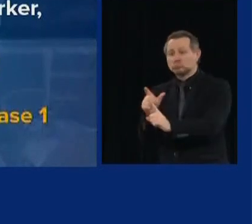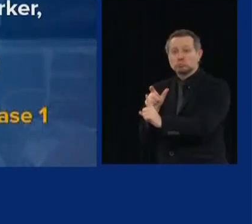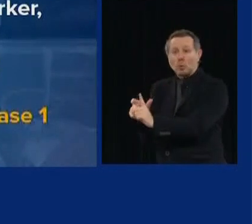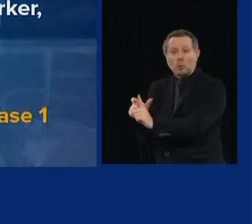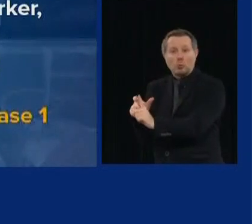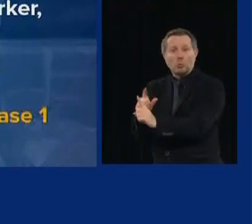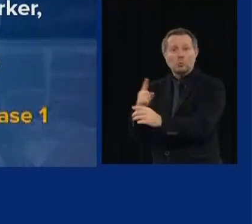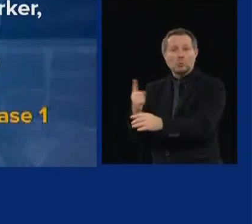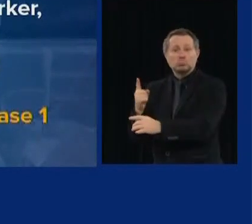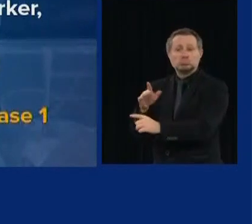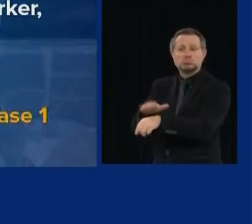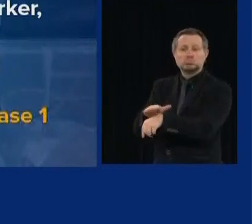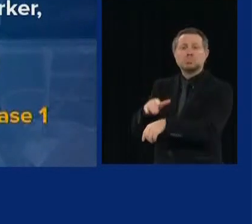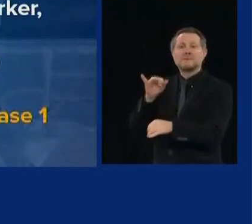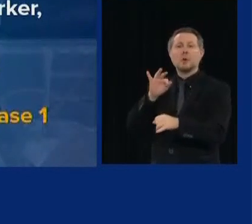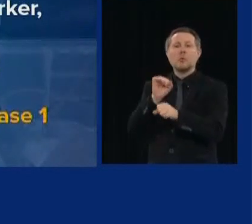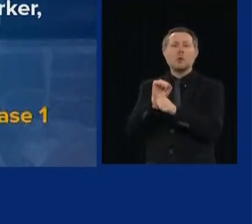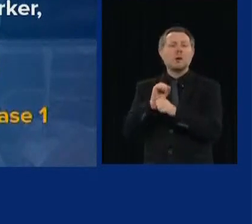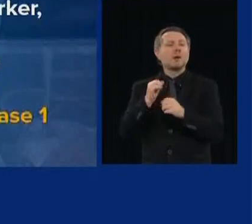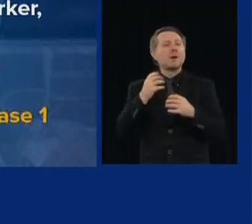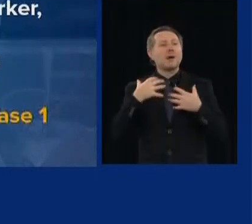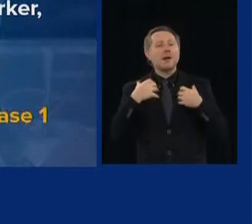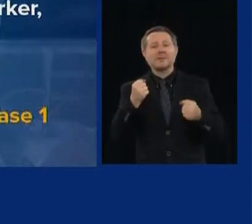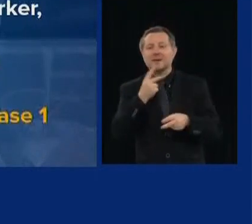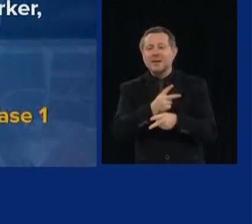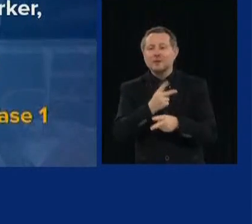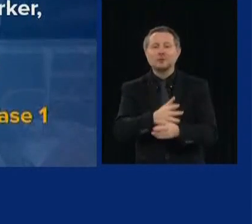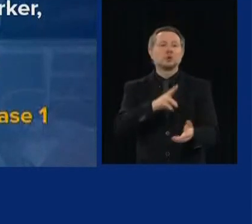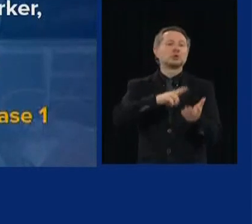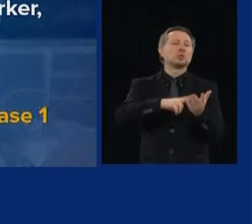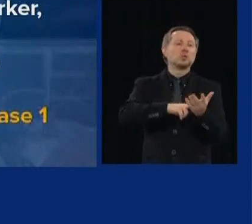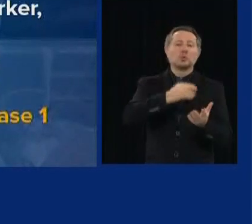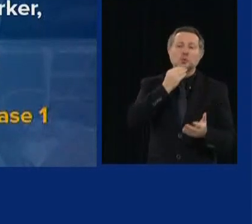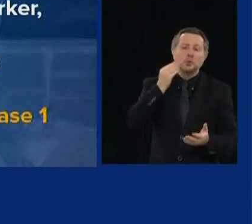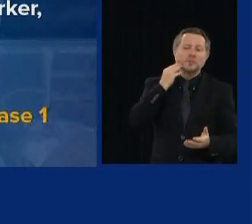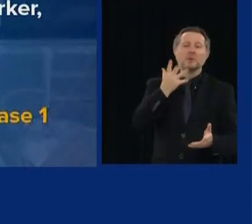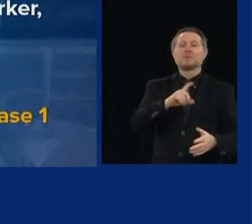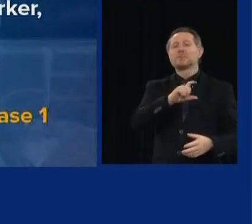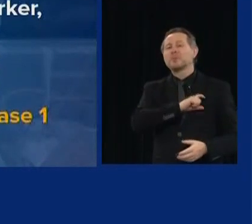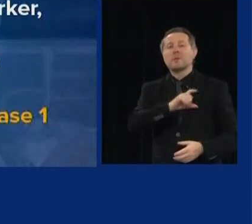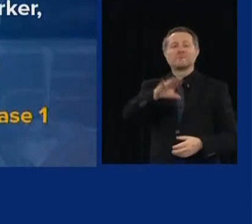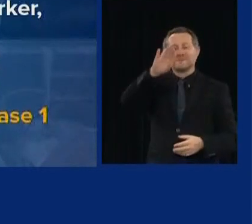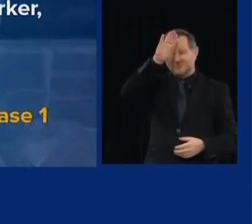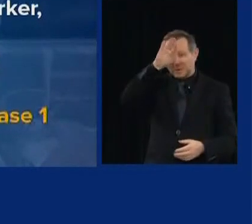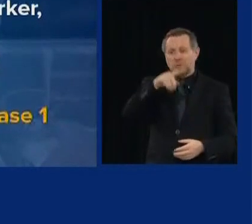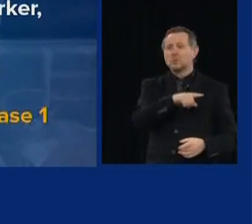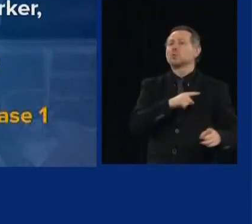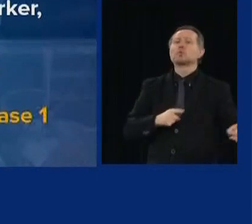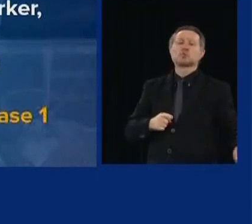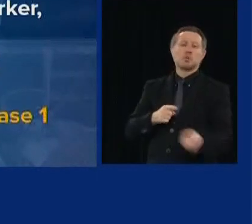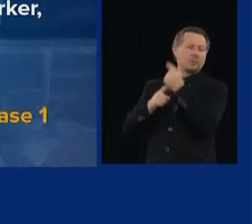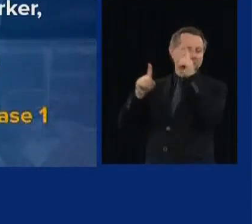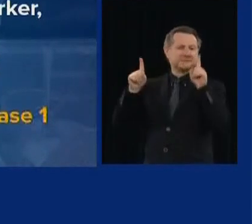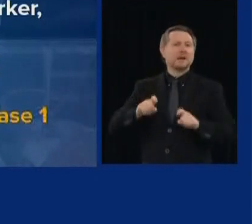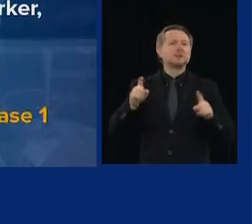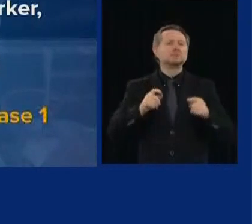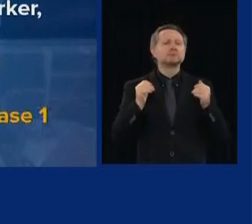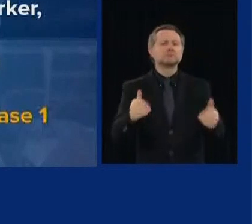ANY INDIVIDUAL WHO'S ON QUARANTINE, OF COURSE, YOU KNOW YOU ARE MANDATORY.